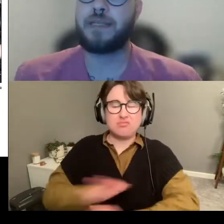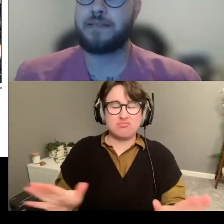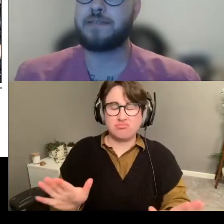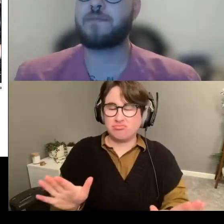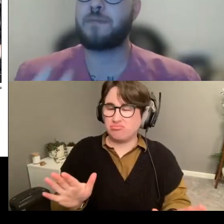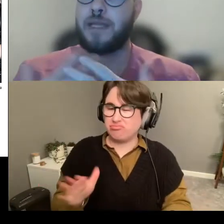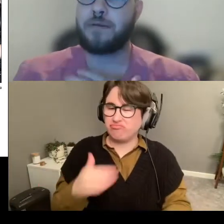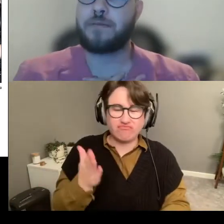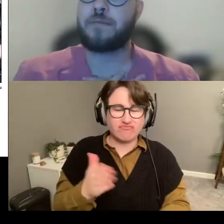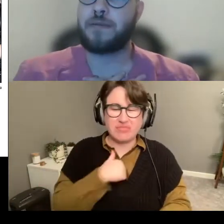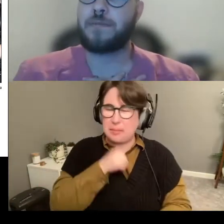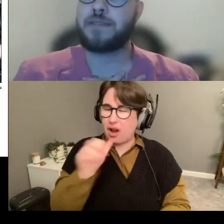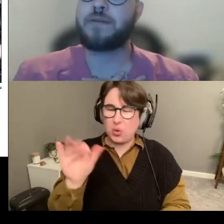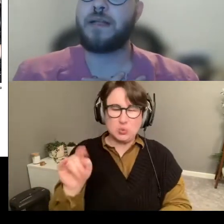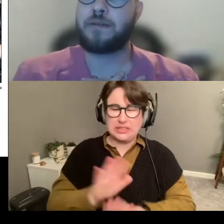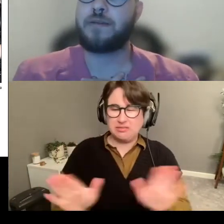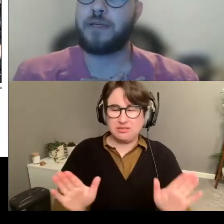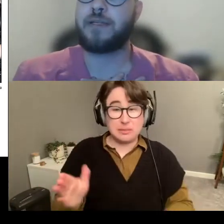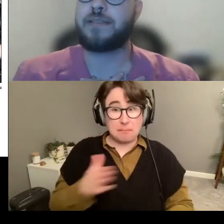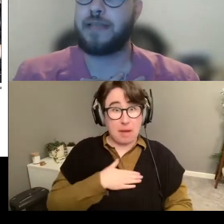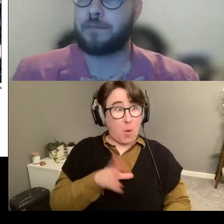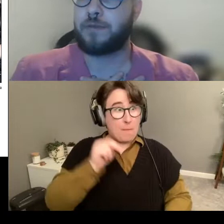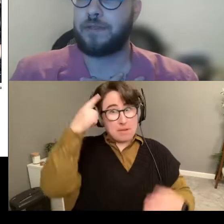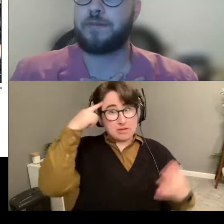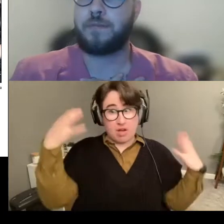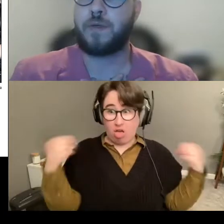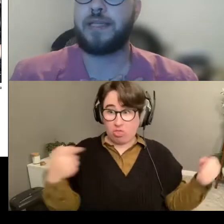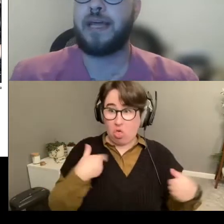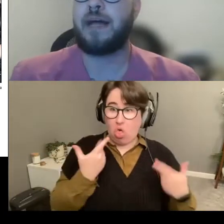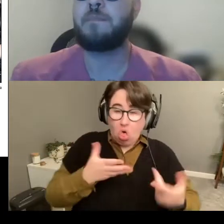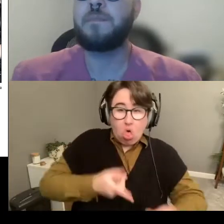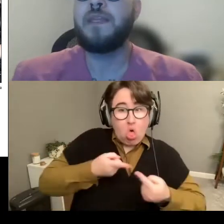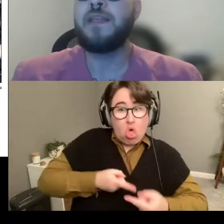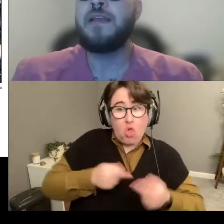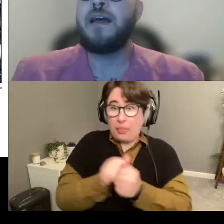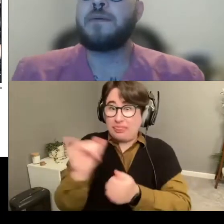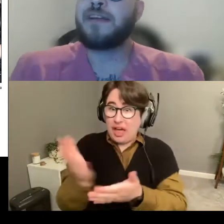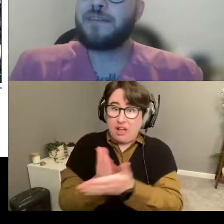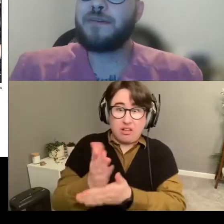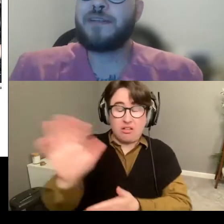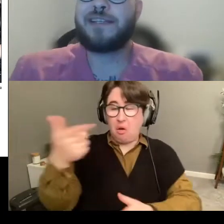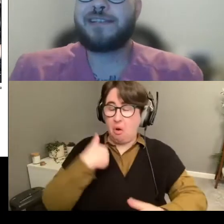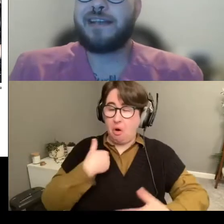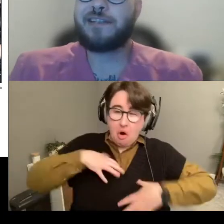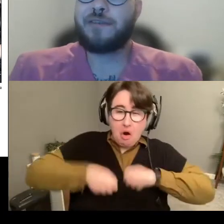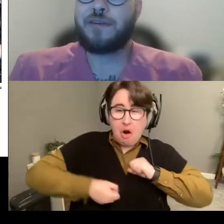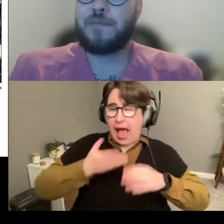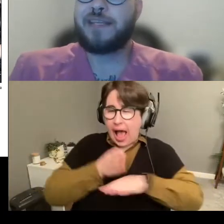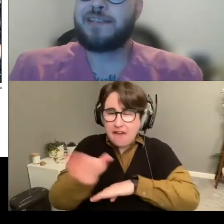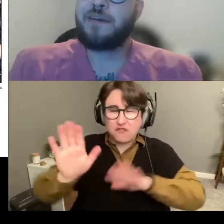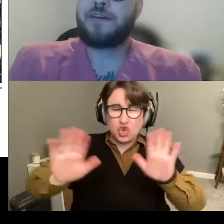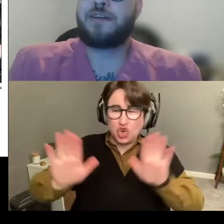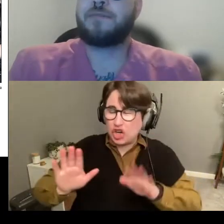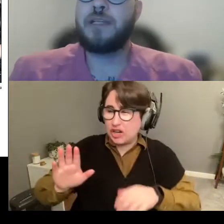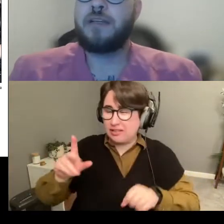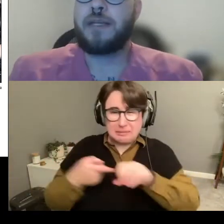because for my own mental health and wellness, I'm going to avoid that. We also know that testosterone makes it harder.